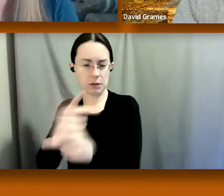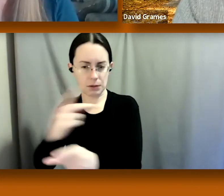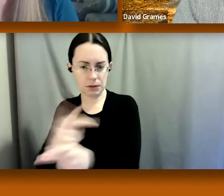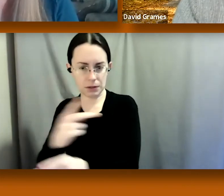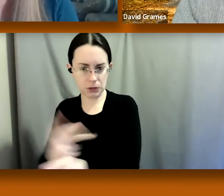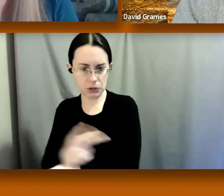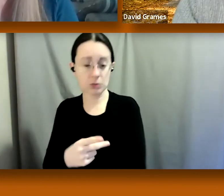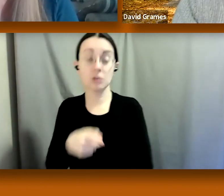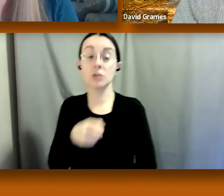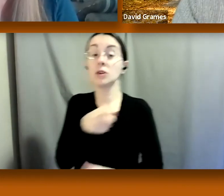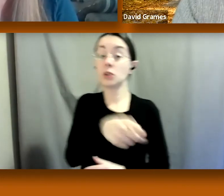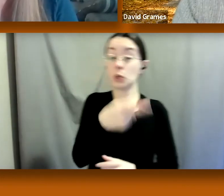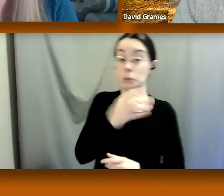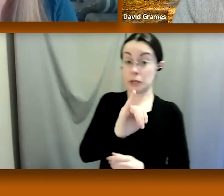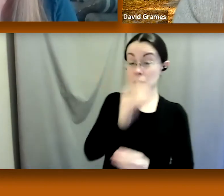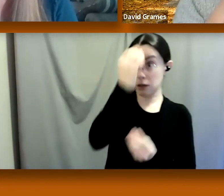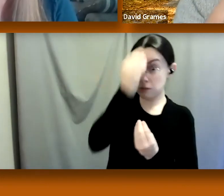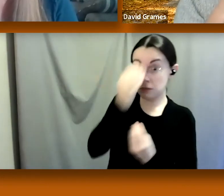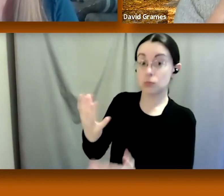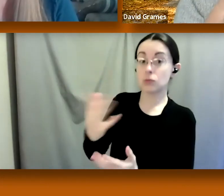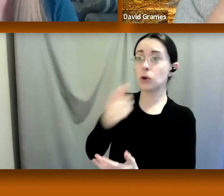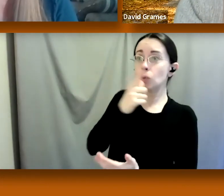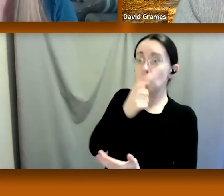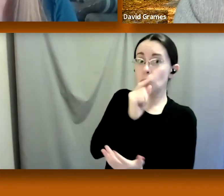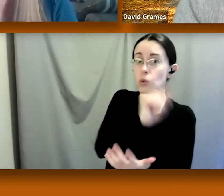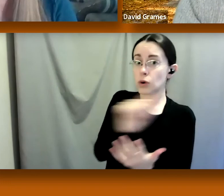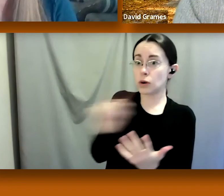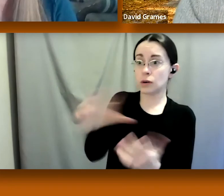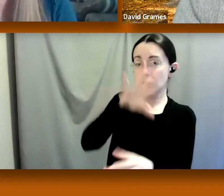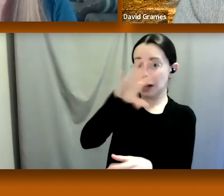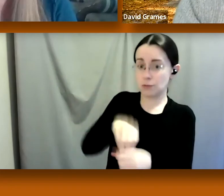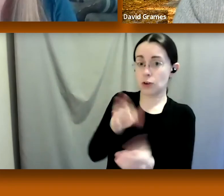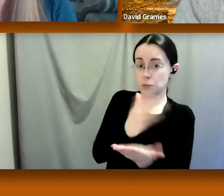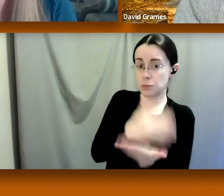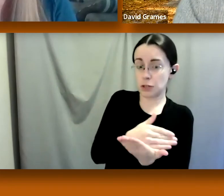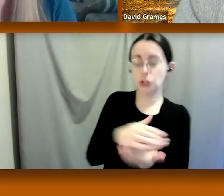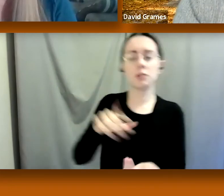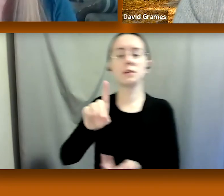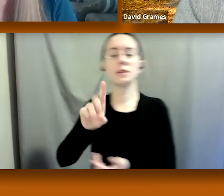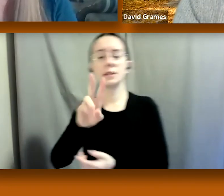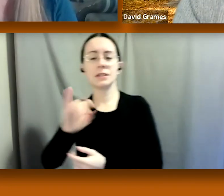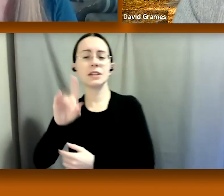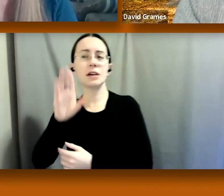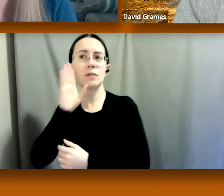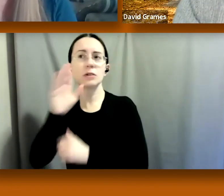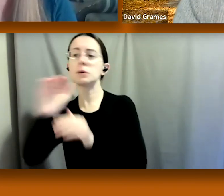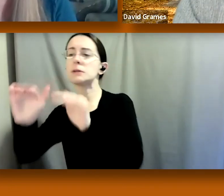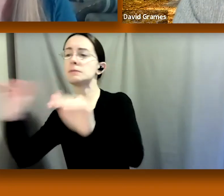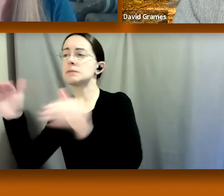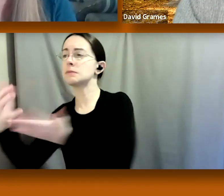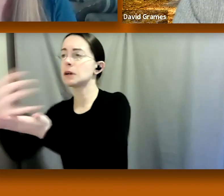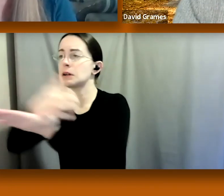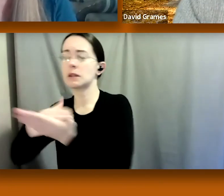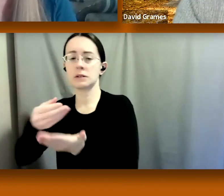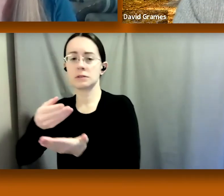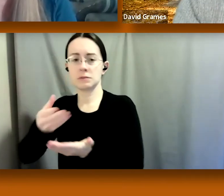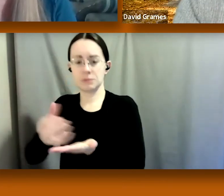you want on your budget, he'll go ahead and get the salary information, and his formulas and his spreadsheet